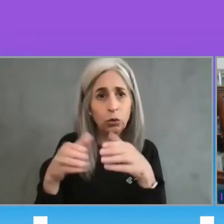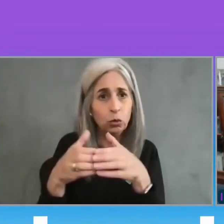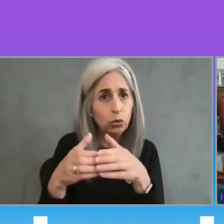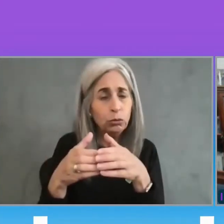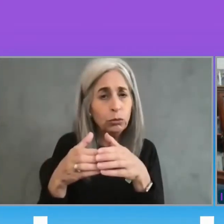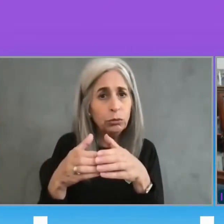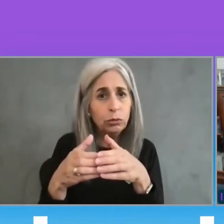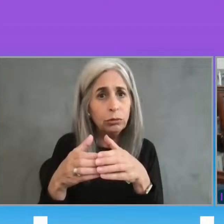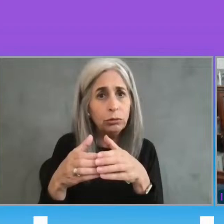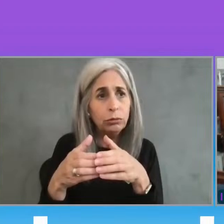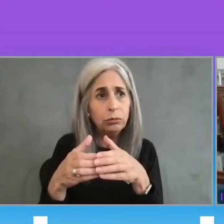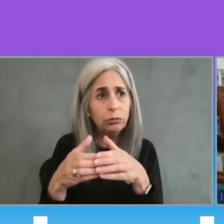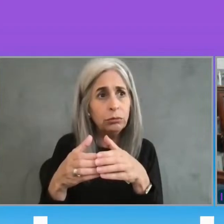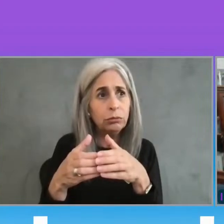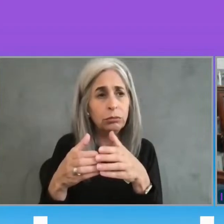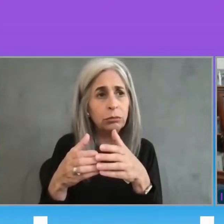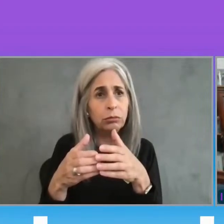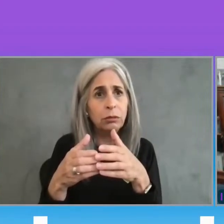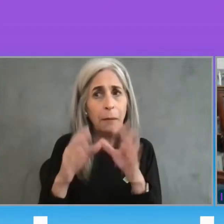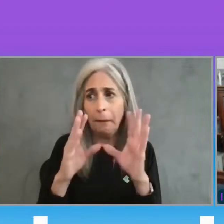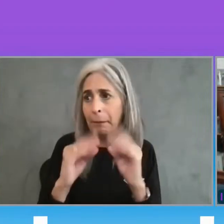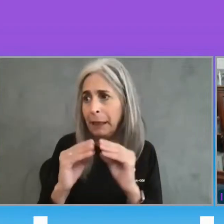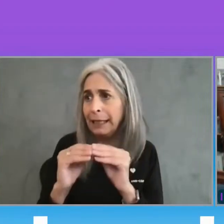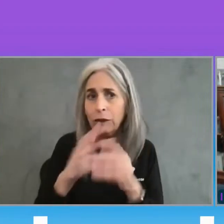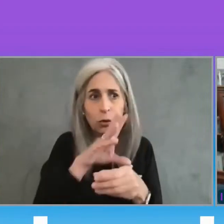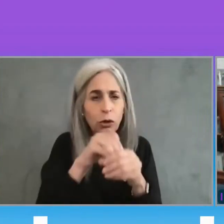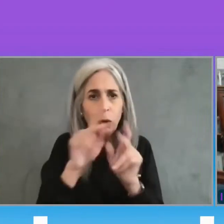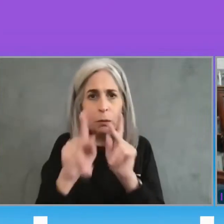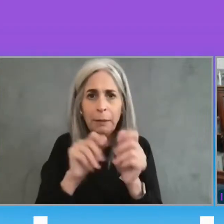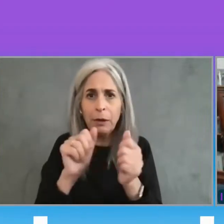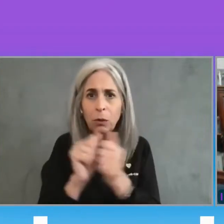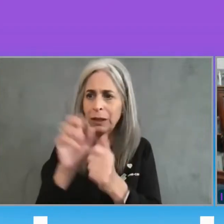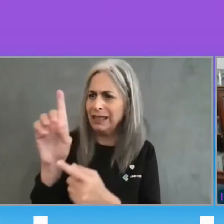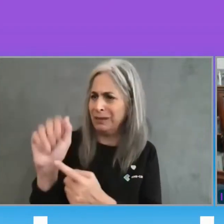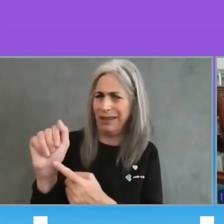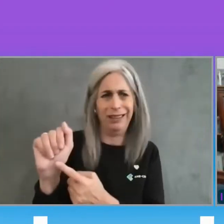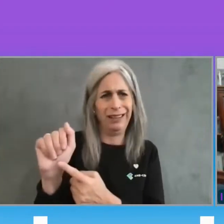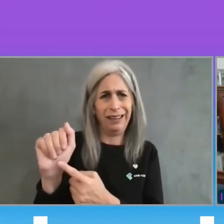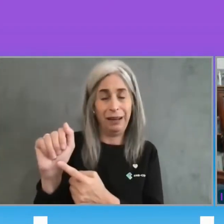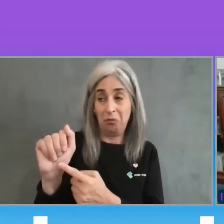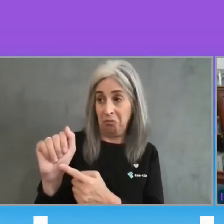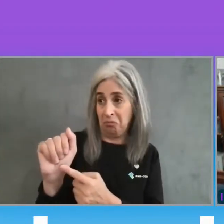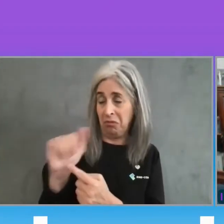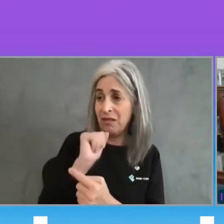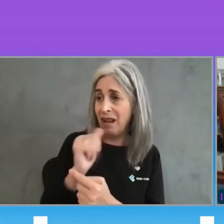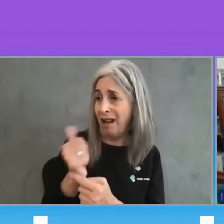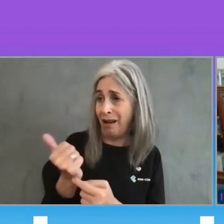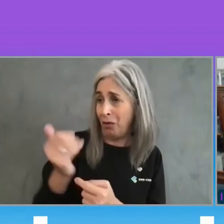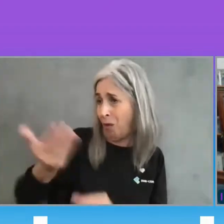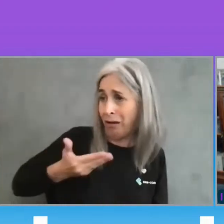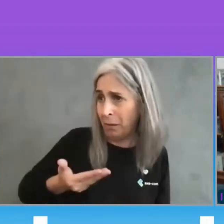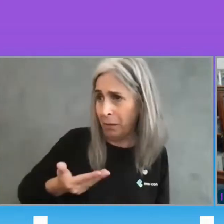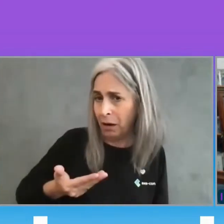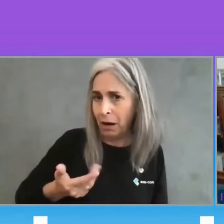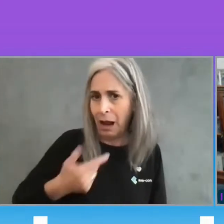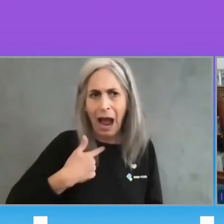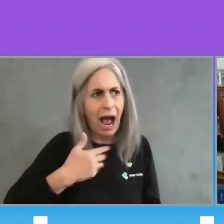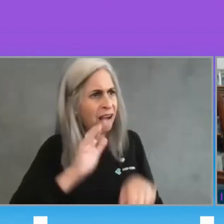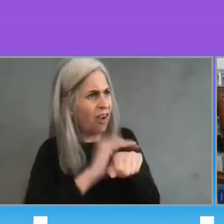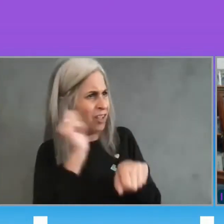groups, affinity group meetings to include people with disabilities to promote